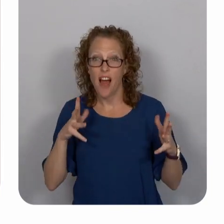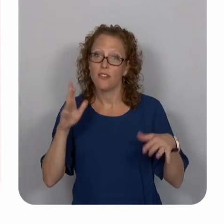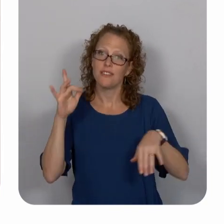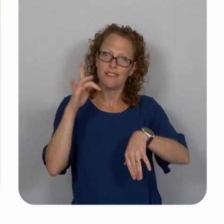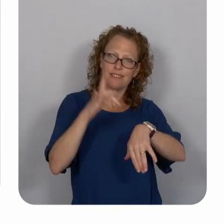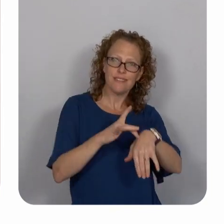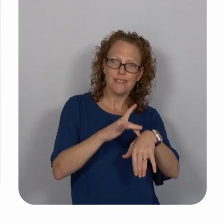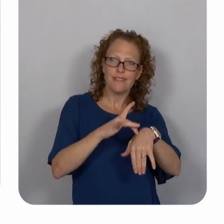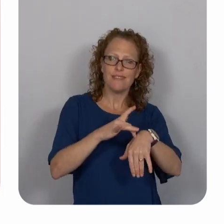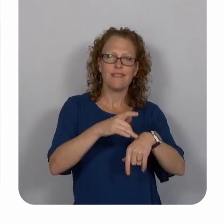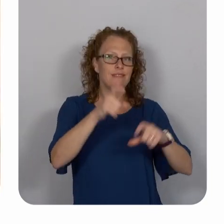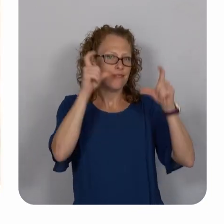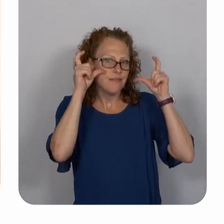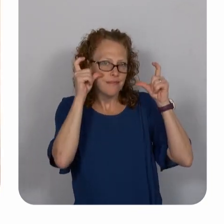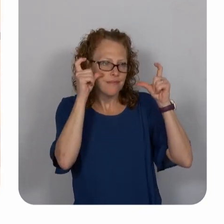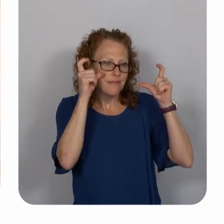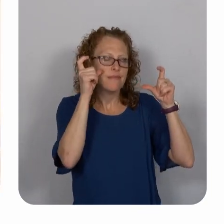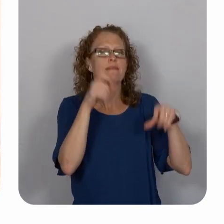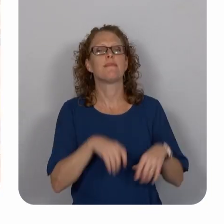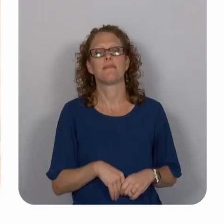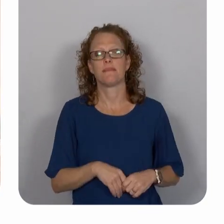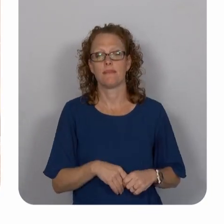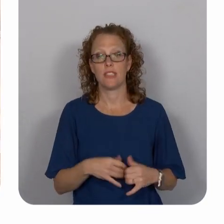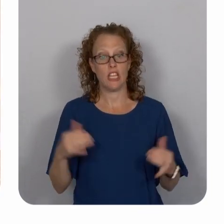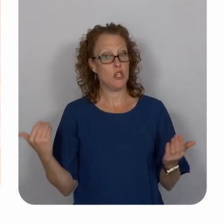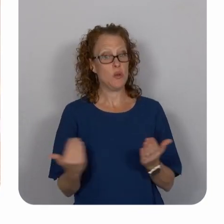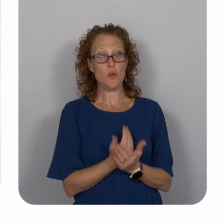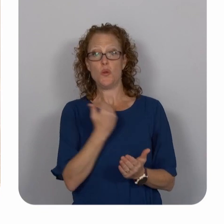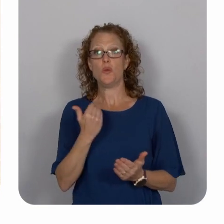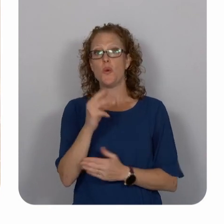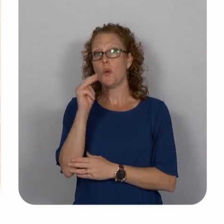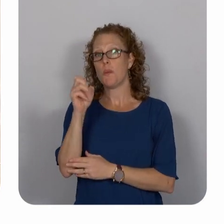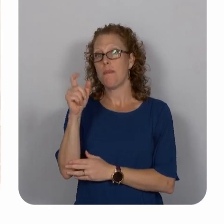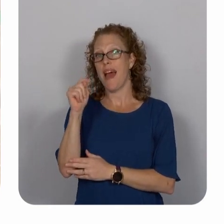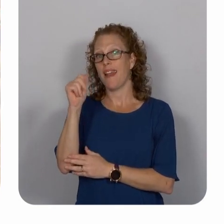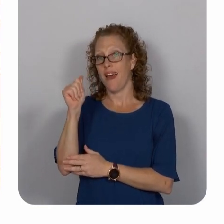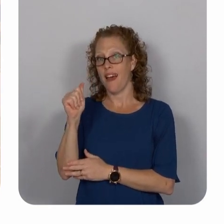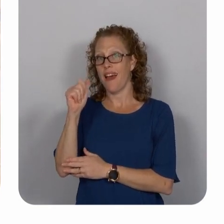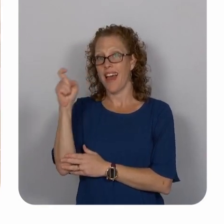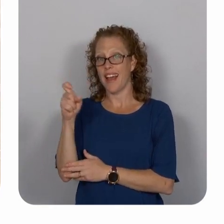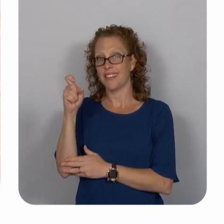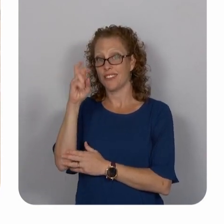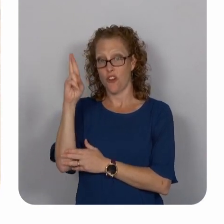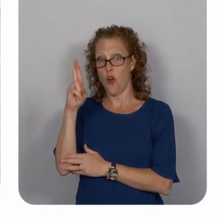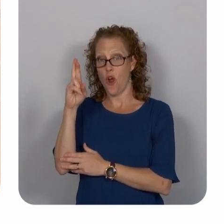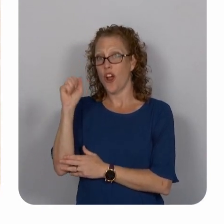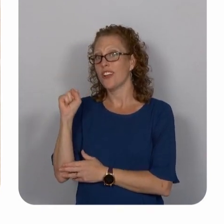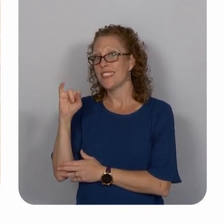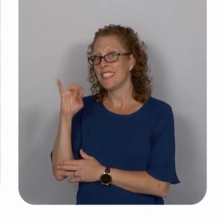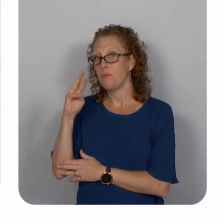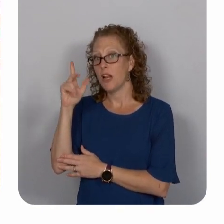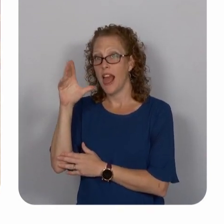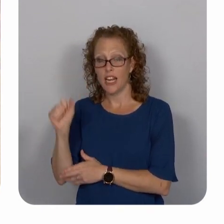We’re releasing the brand new Meta XR Simulator. It provides you with synthetic environment so you can quickly build